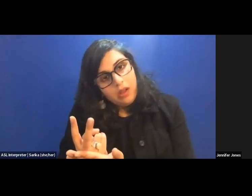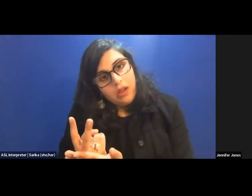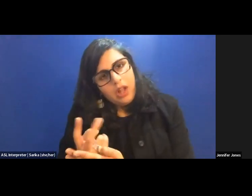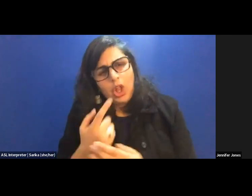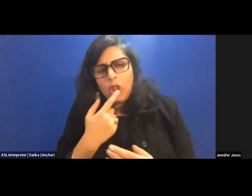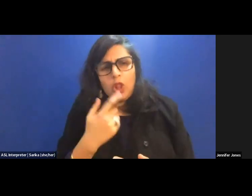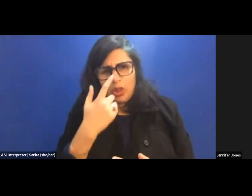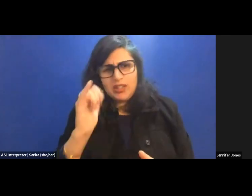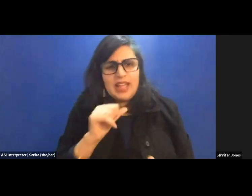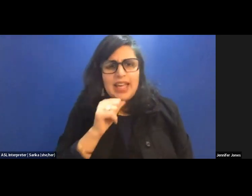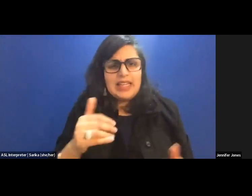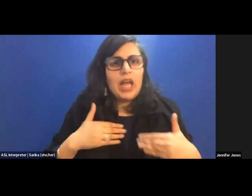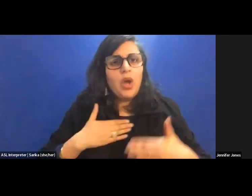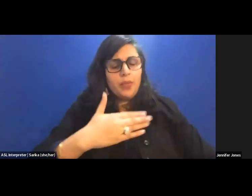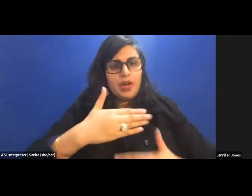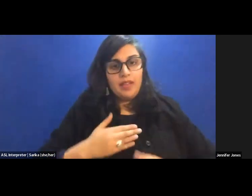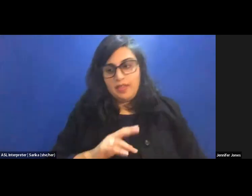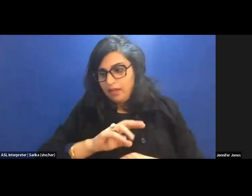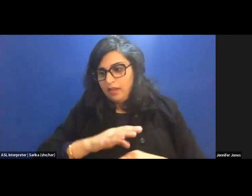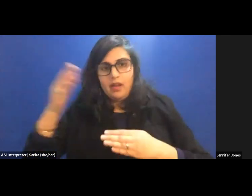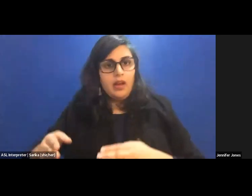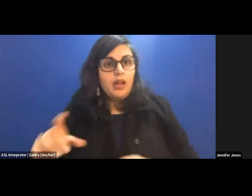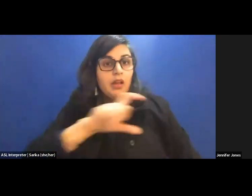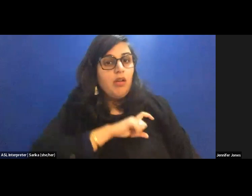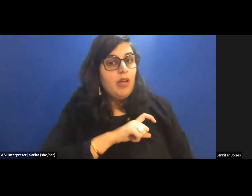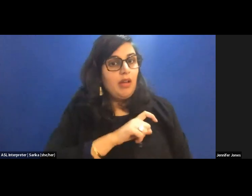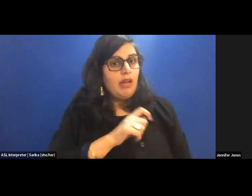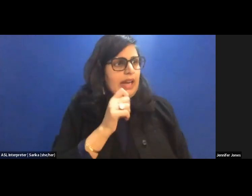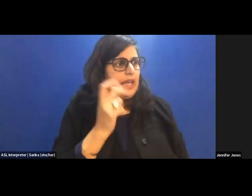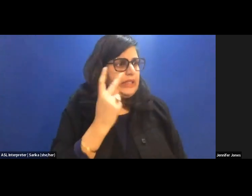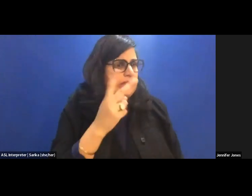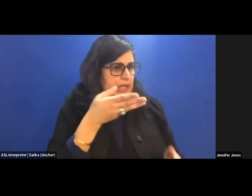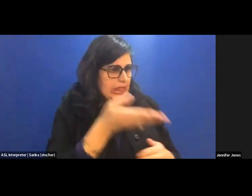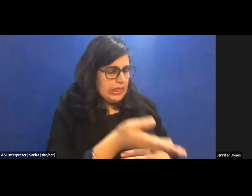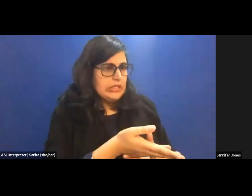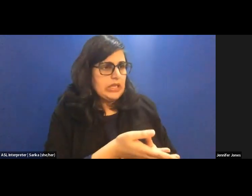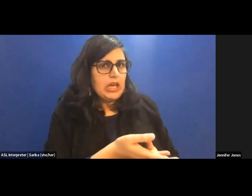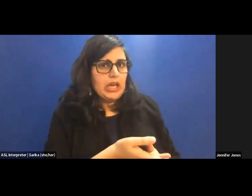looked like a female teen early 20 s who was passed out. Looked unconscious